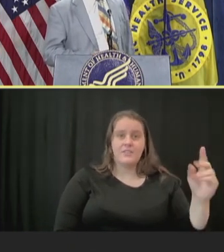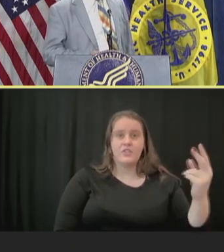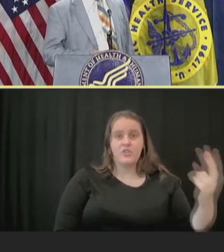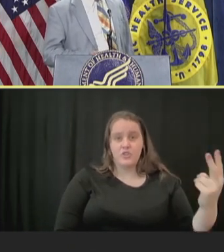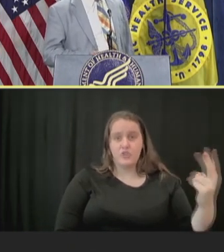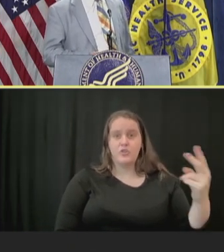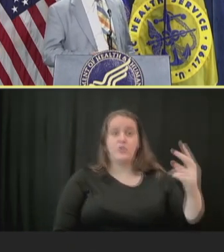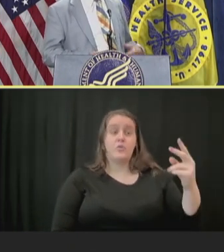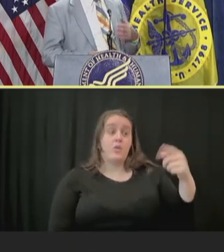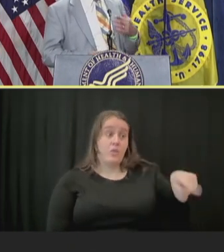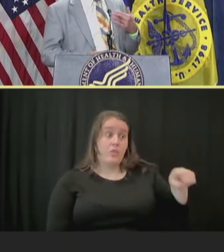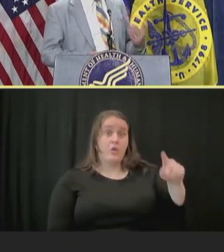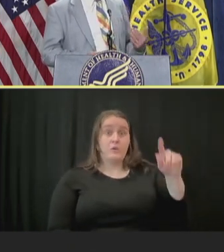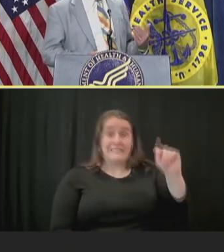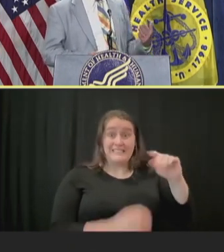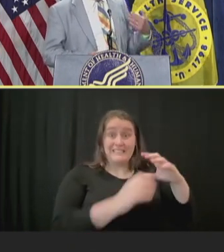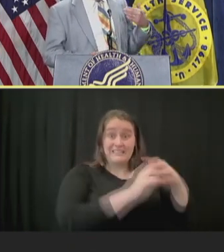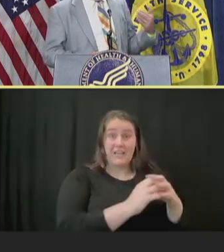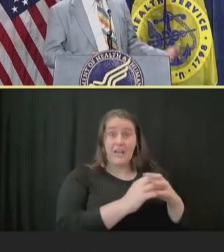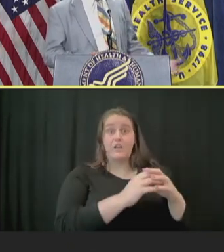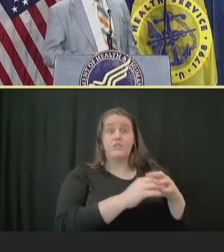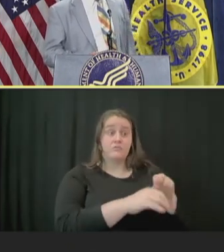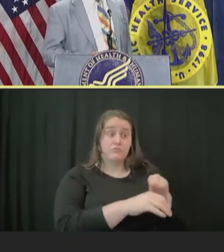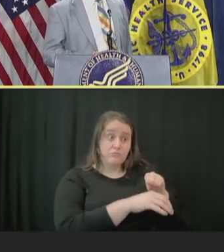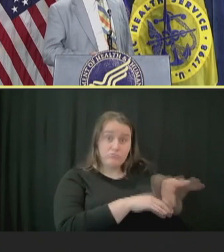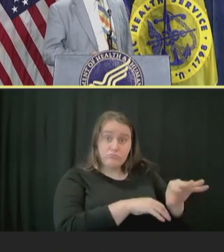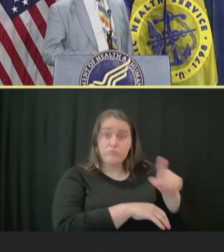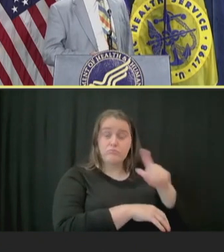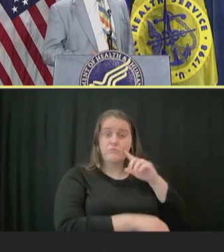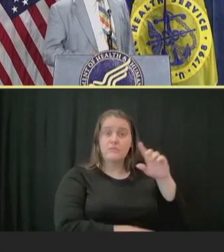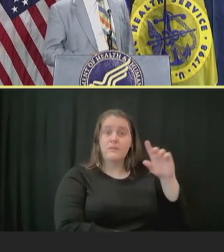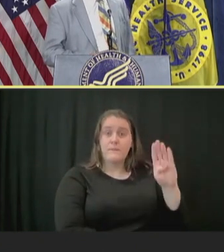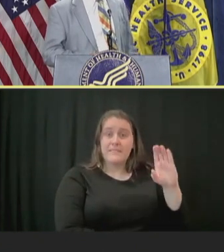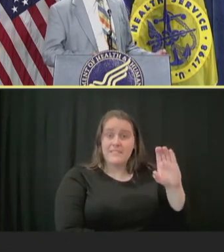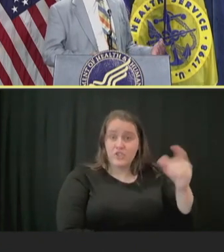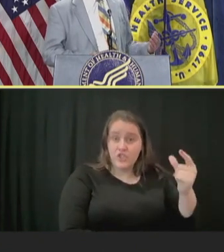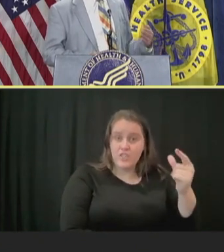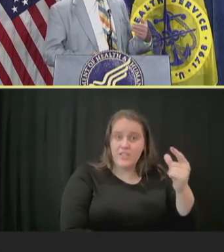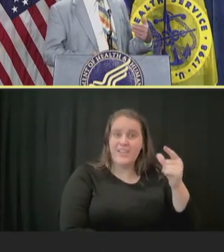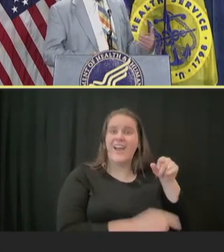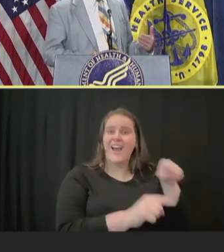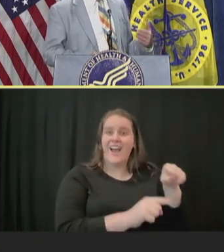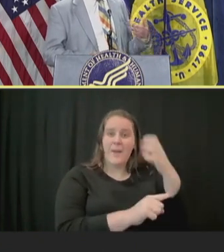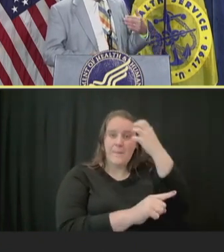attention because to have long-term protective immunity, typically, you have to be able to